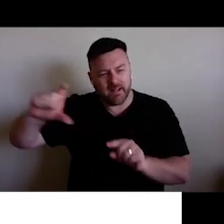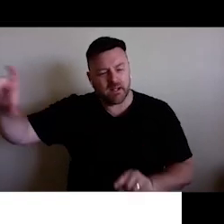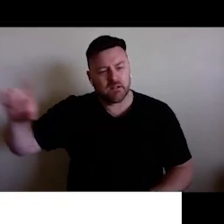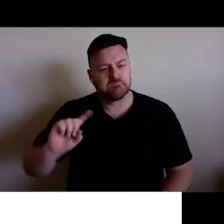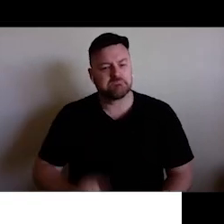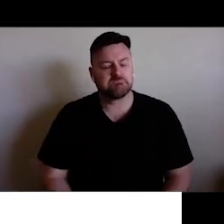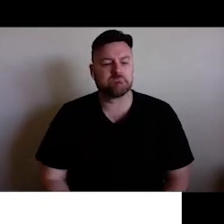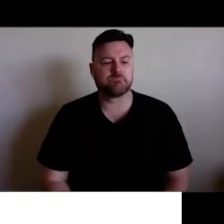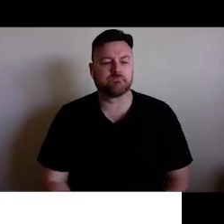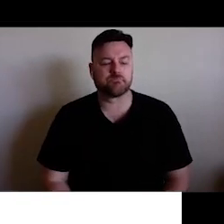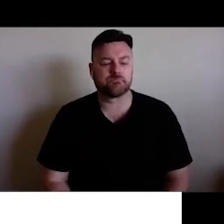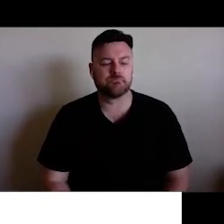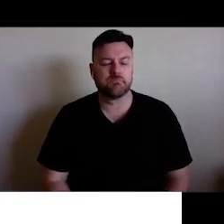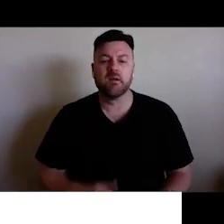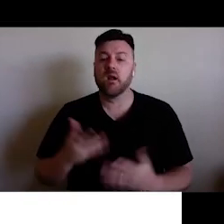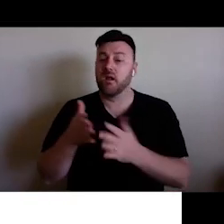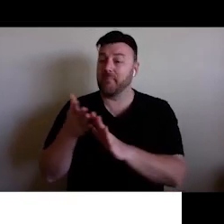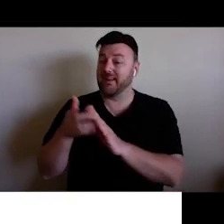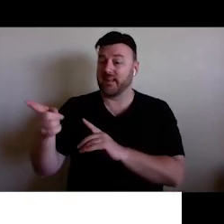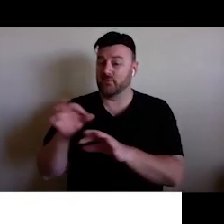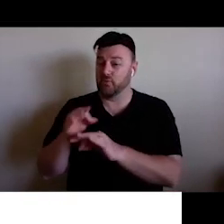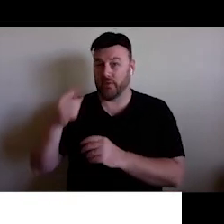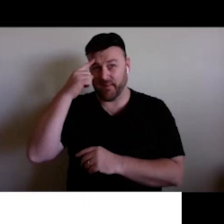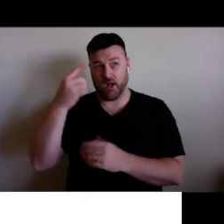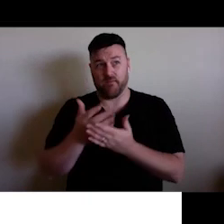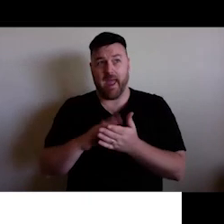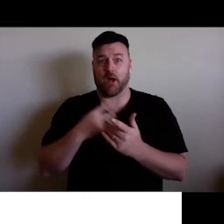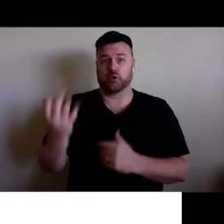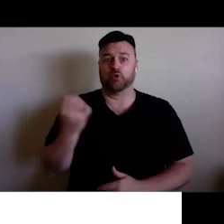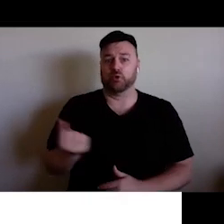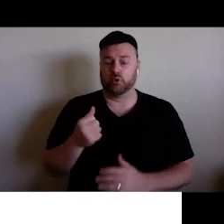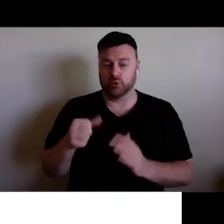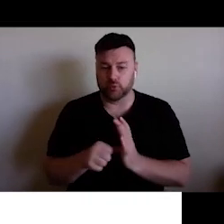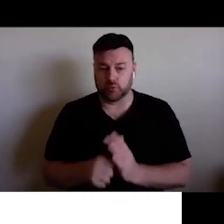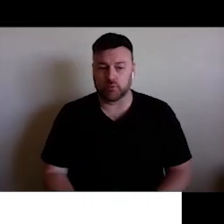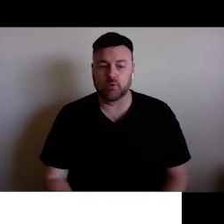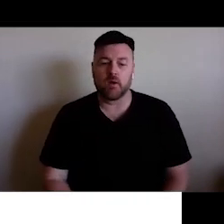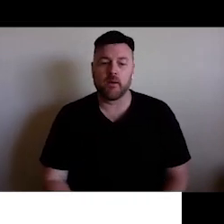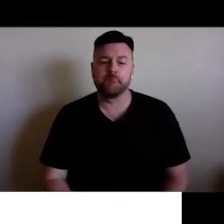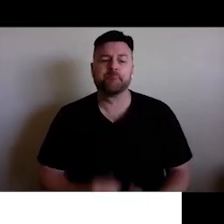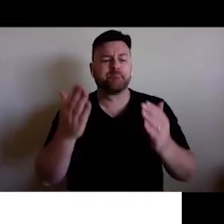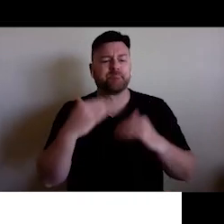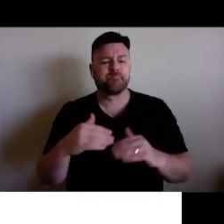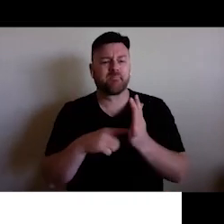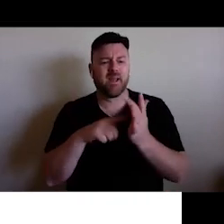Tilly Wongs. Tilly is the creator of Tilli and the Buttons. She's a great